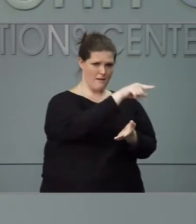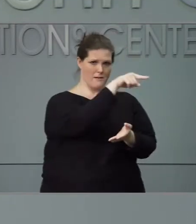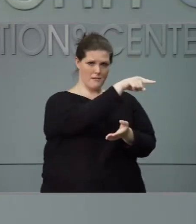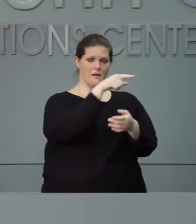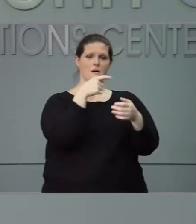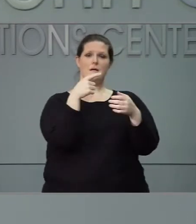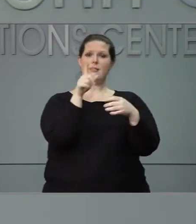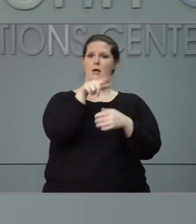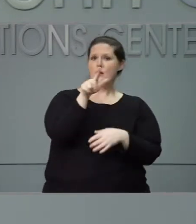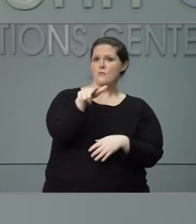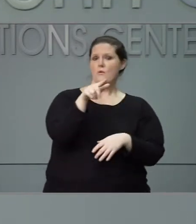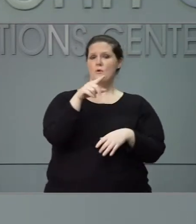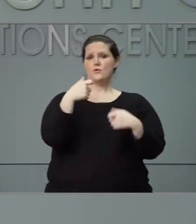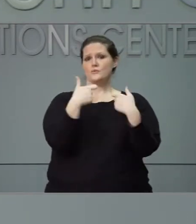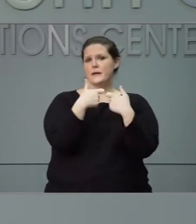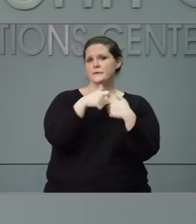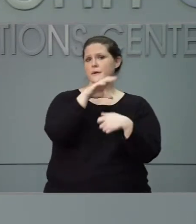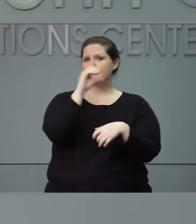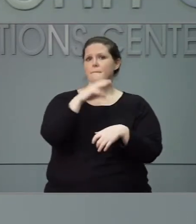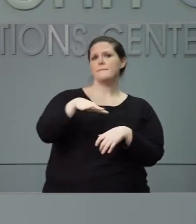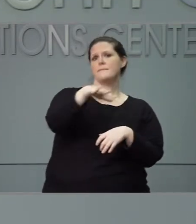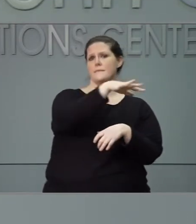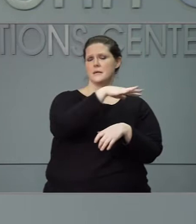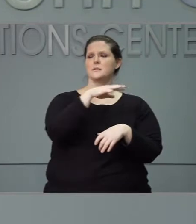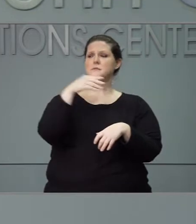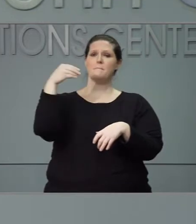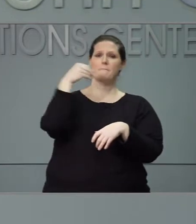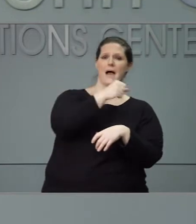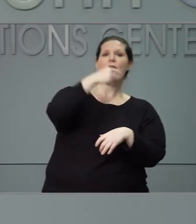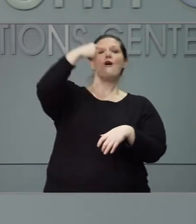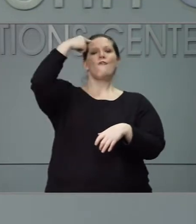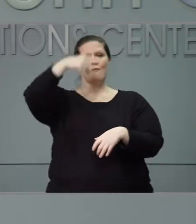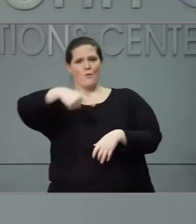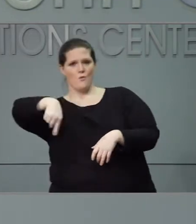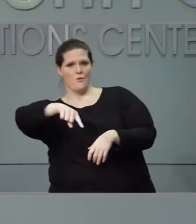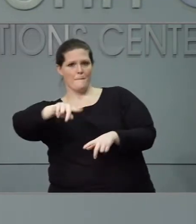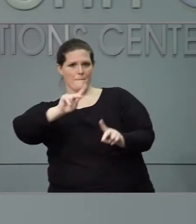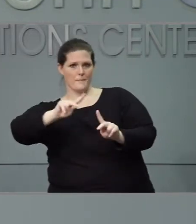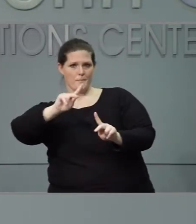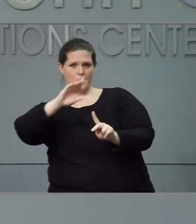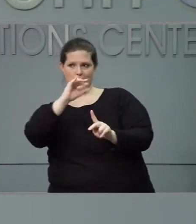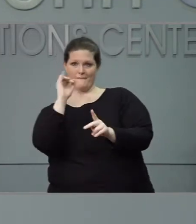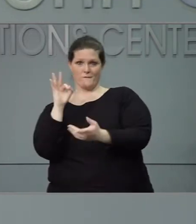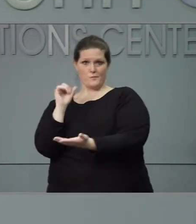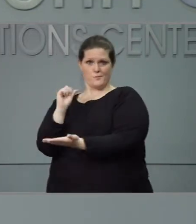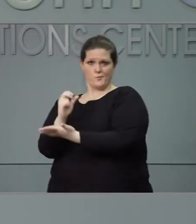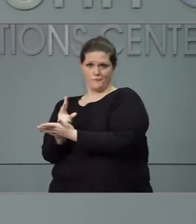USTED GANÓ, COMIENCE CON SU PRESENTACIÓN DE UN MÍNIMO. Gov. Cooper: MUCHÍSIMAS GRACIAS POR ESTAR CON NOSOTROS,